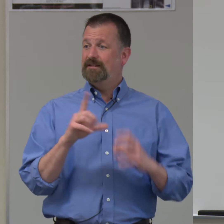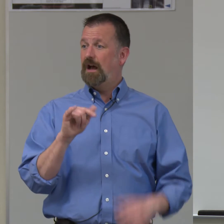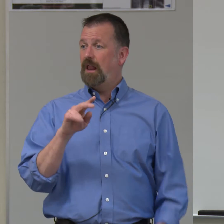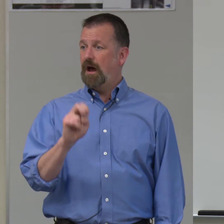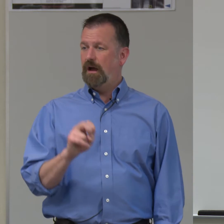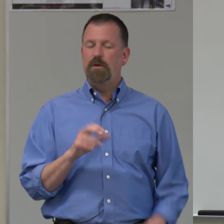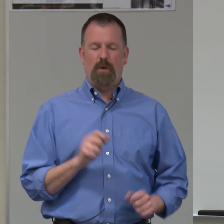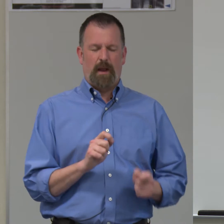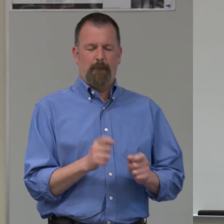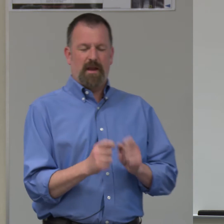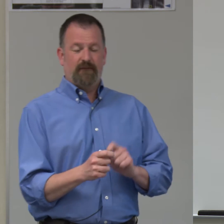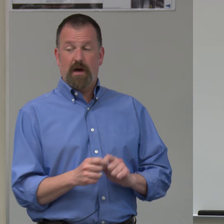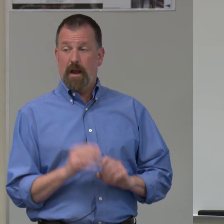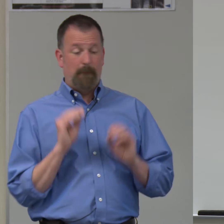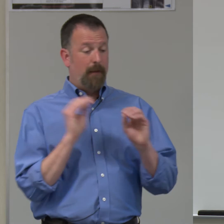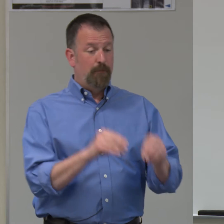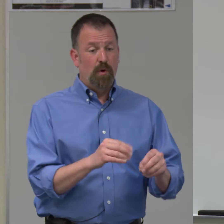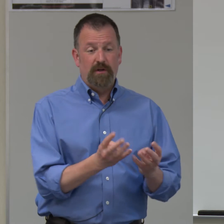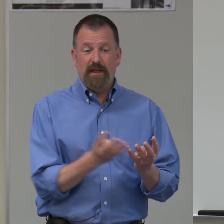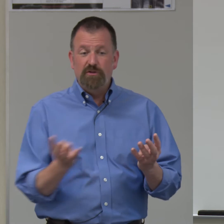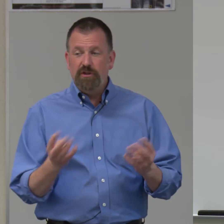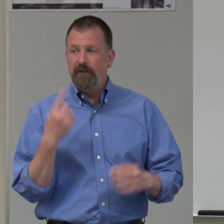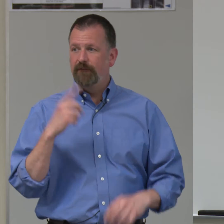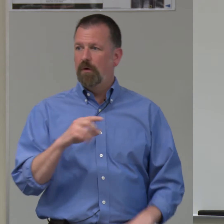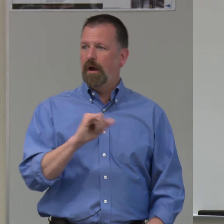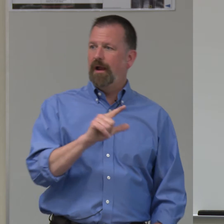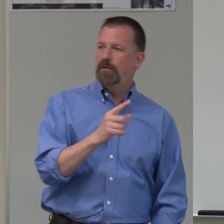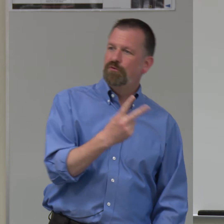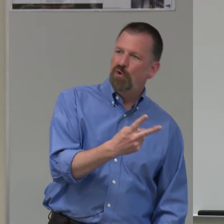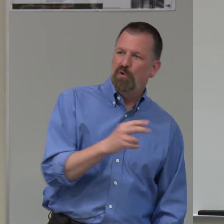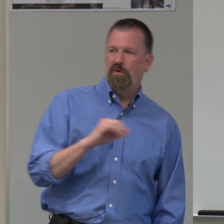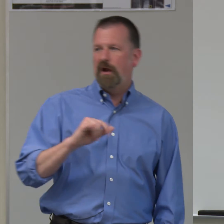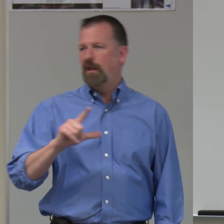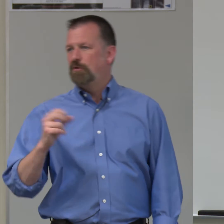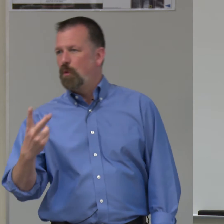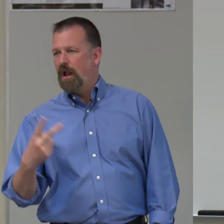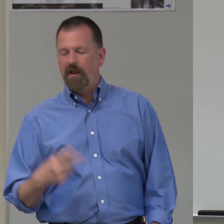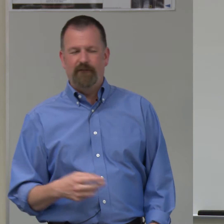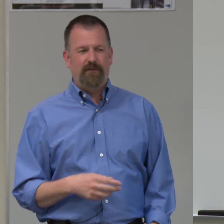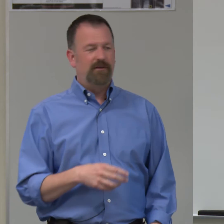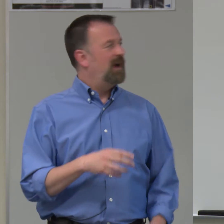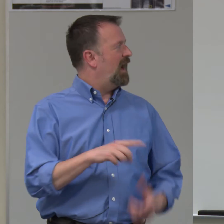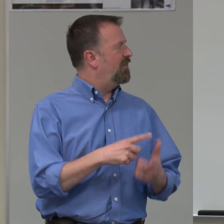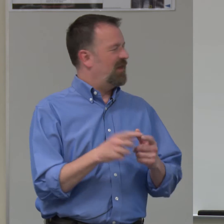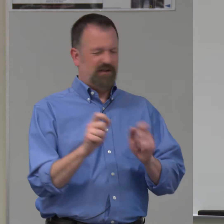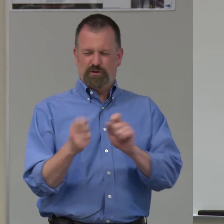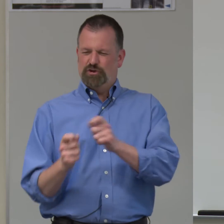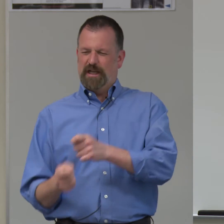We can modify it by putting in genes for either IL-2 or IL-12, and that modifies what these look like.